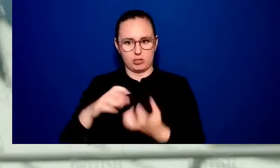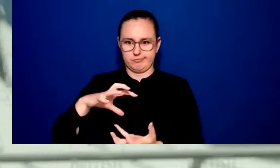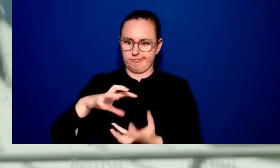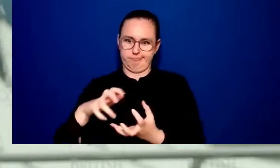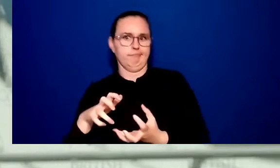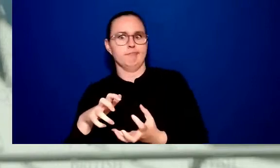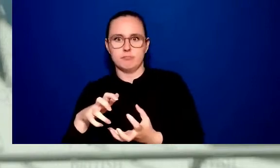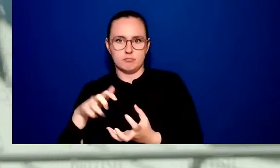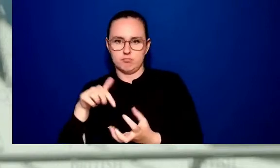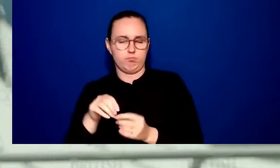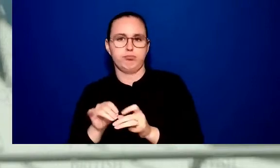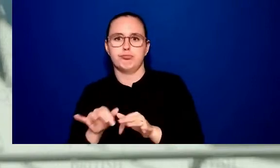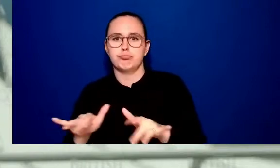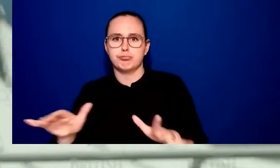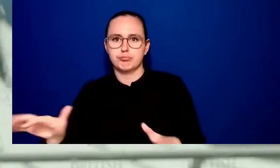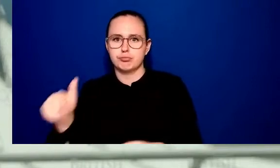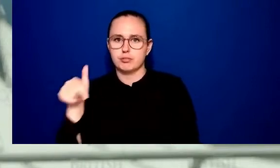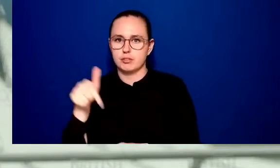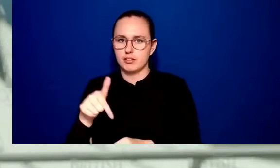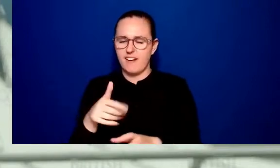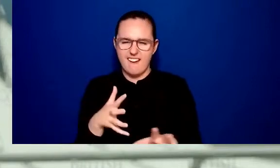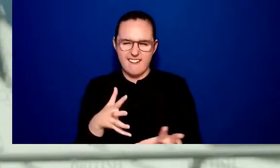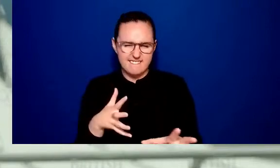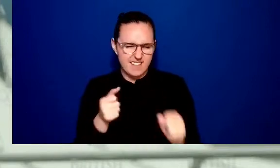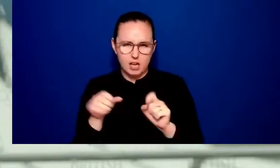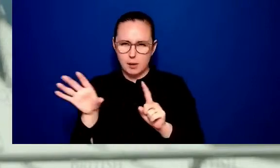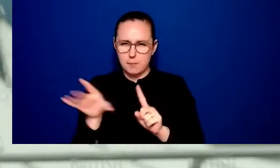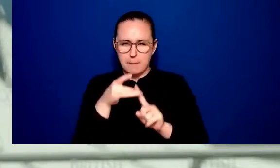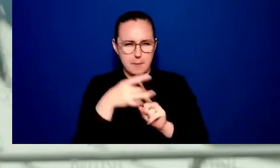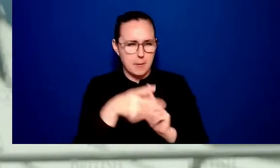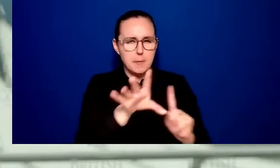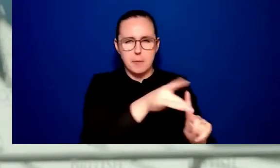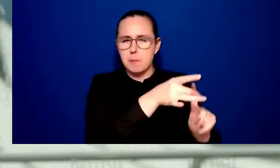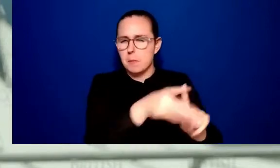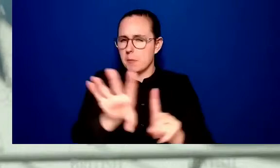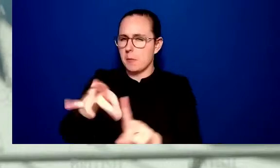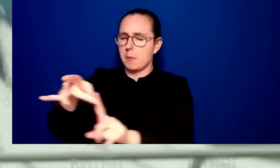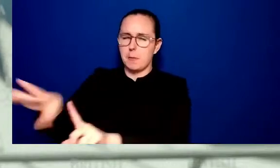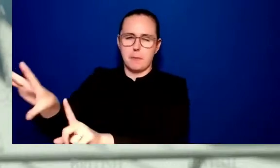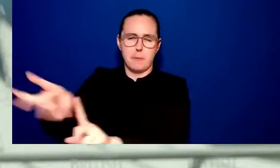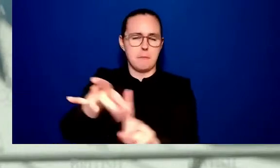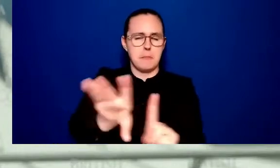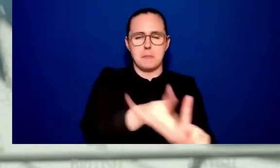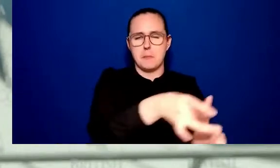it spreads more rapidly. The